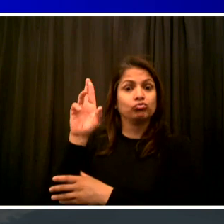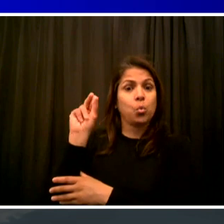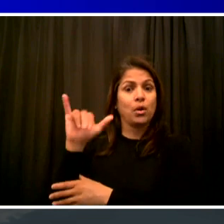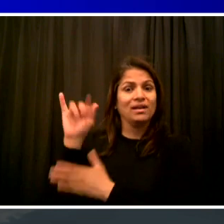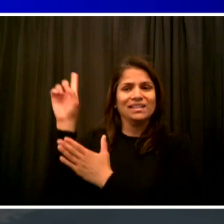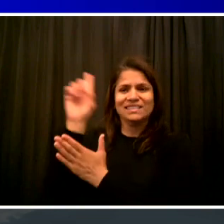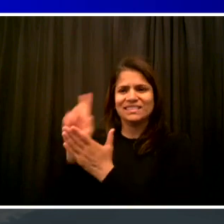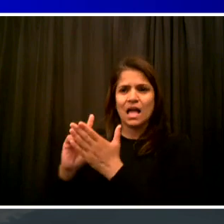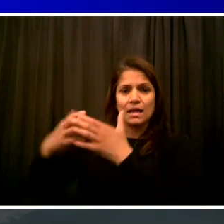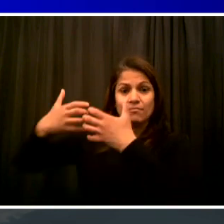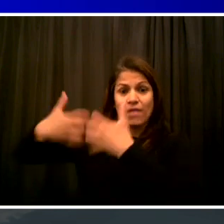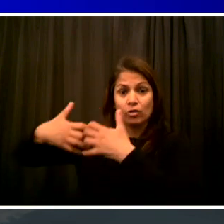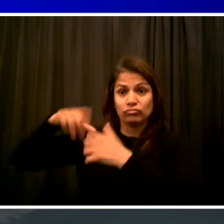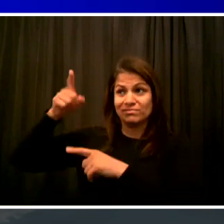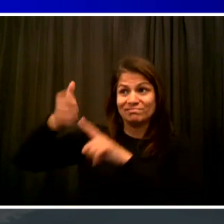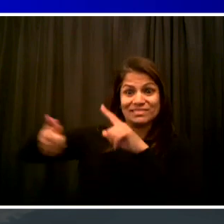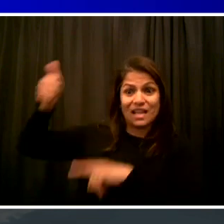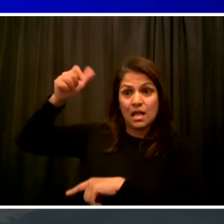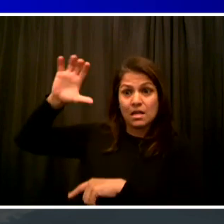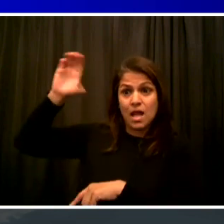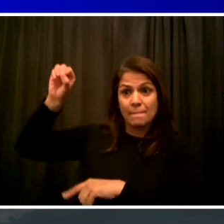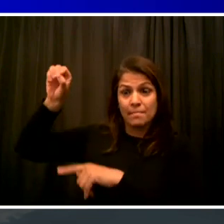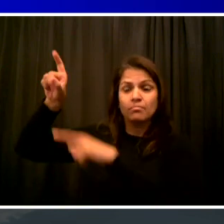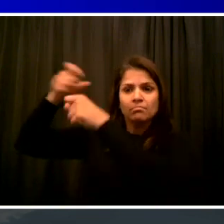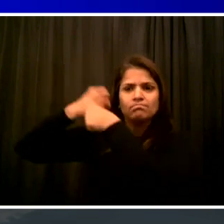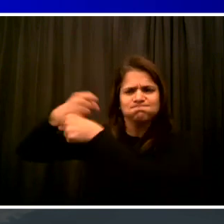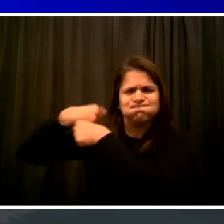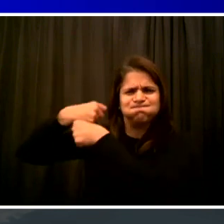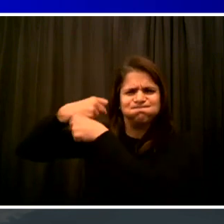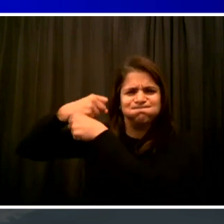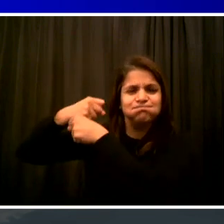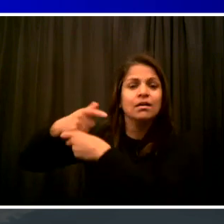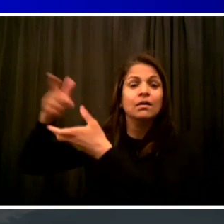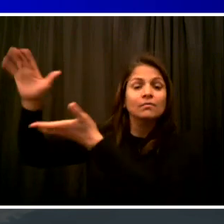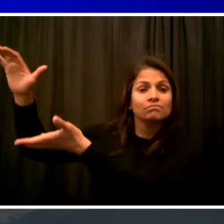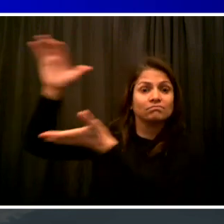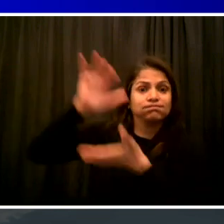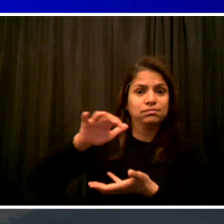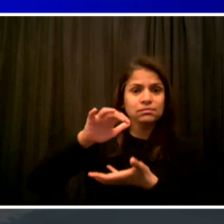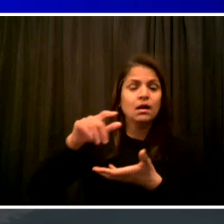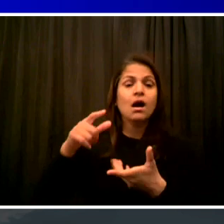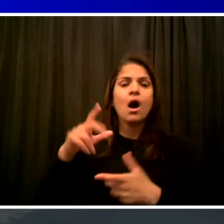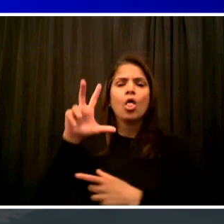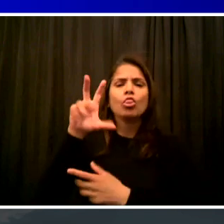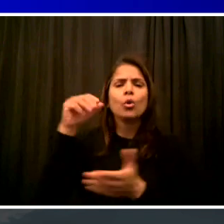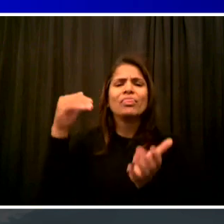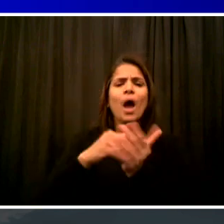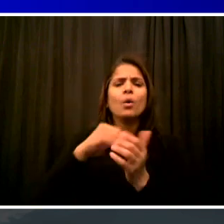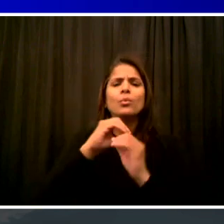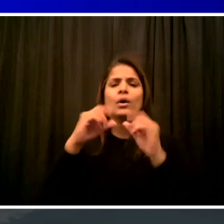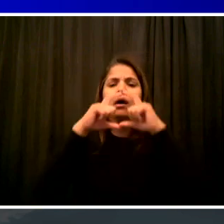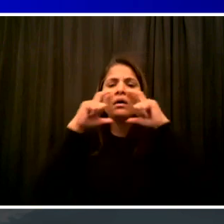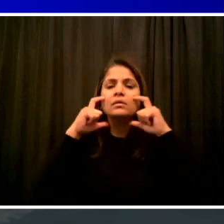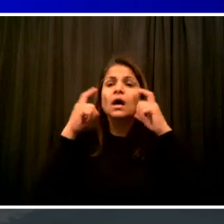PROVIDED 100,000 SURGICAL MSKAS. TROY MANUFACTURER